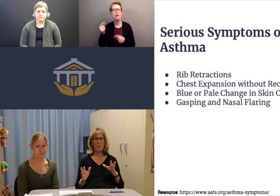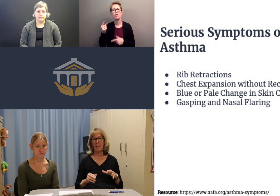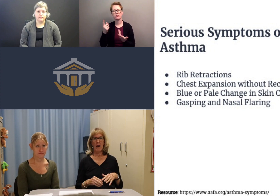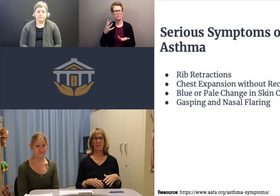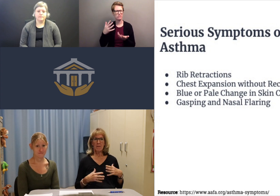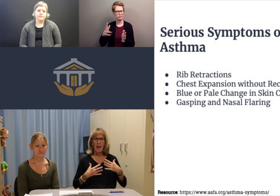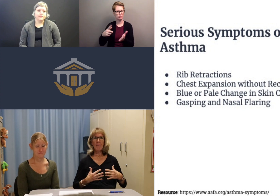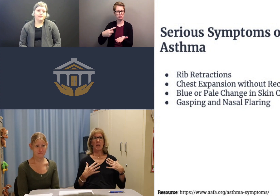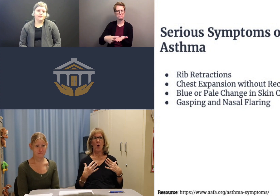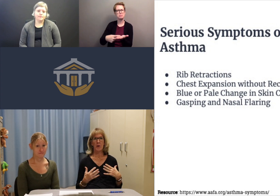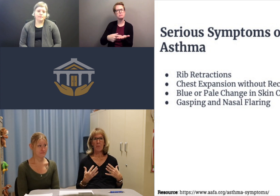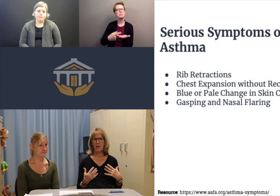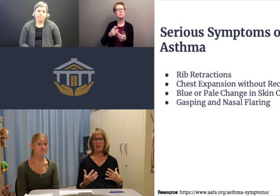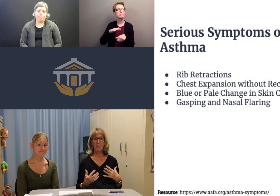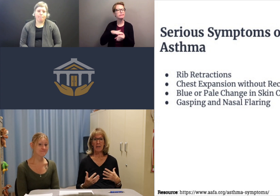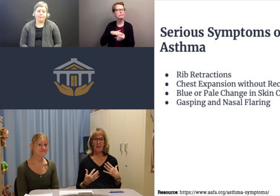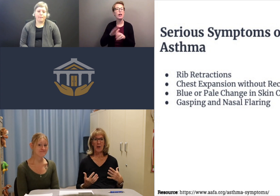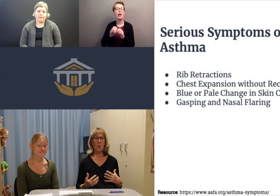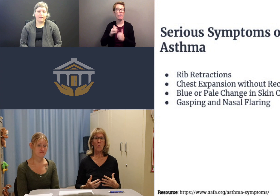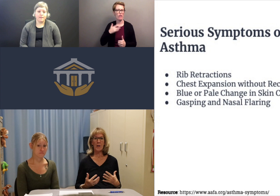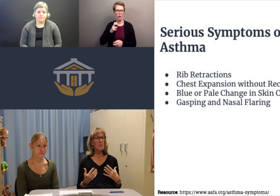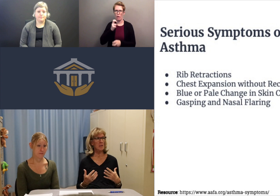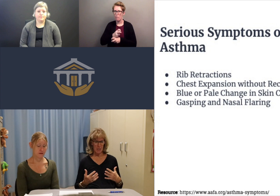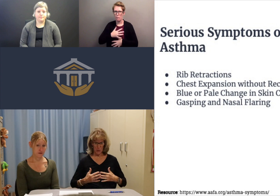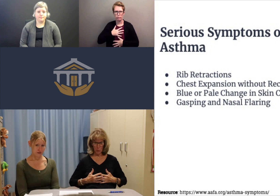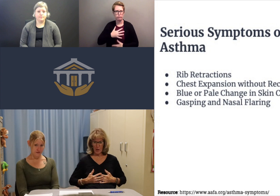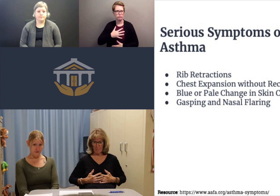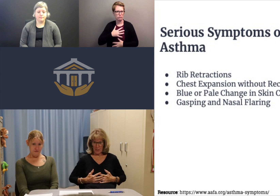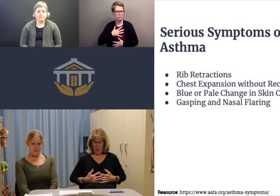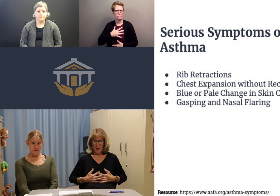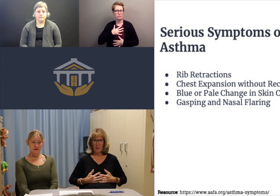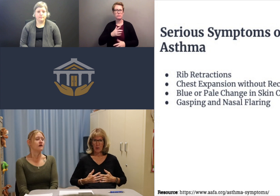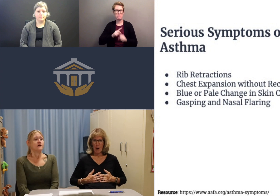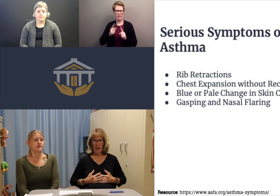bit about having it hard to breathe but you know when you see your ribs contract,